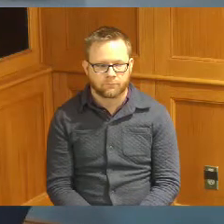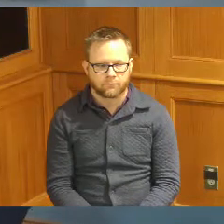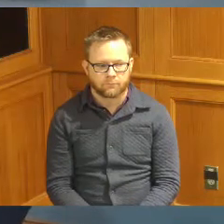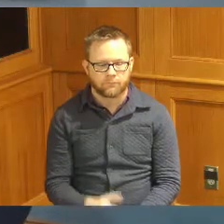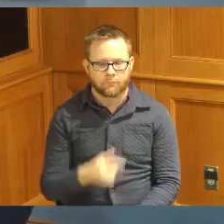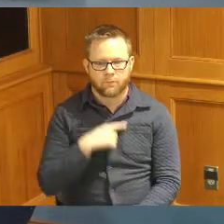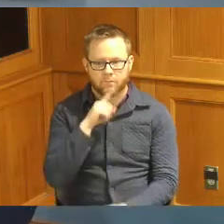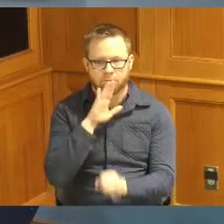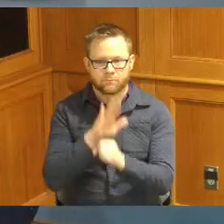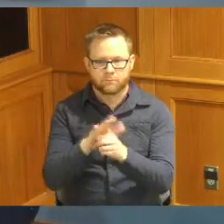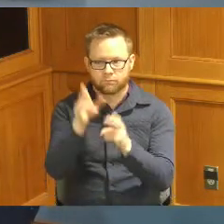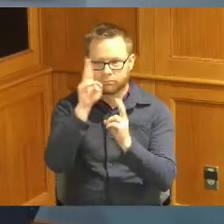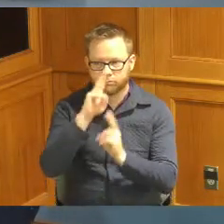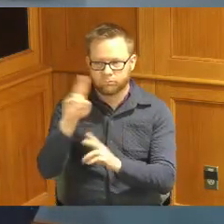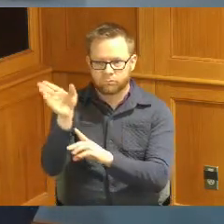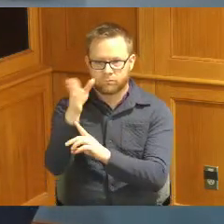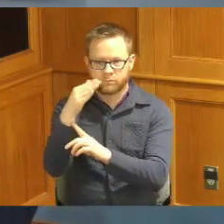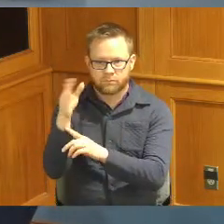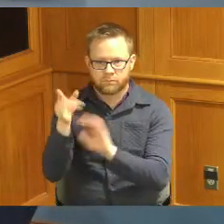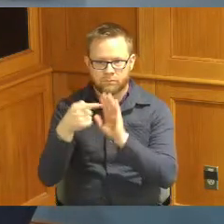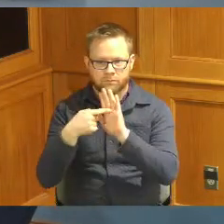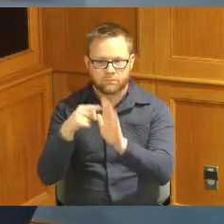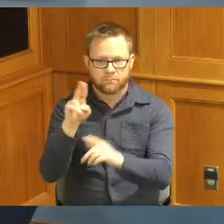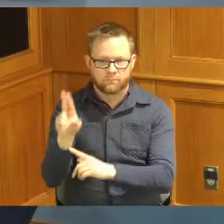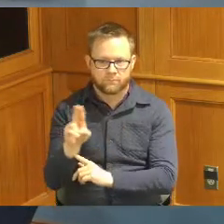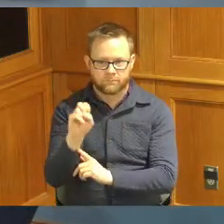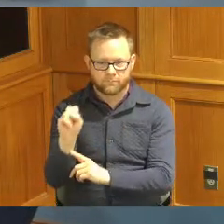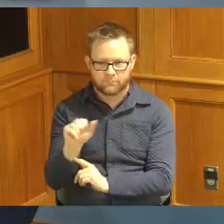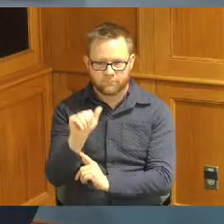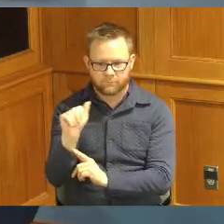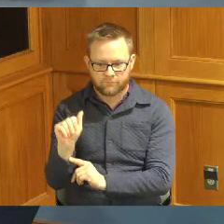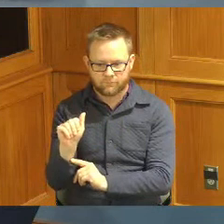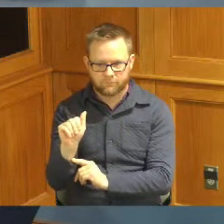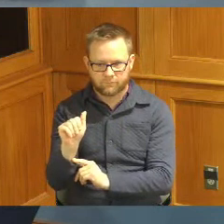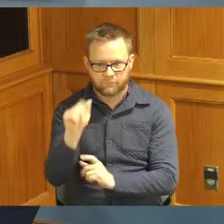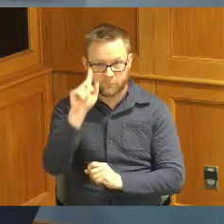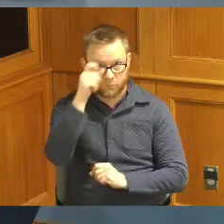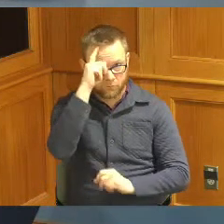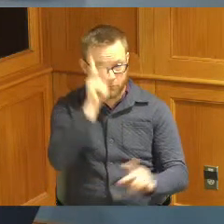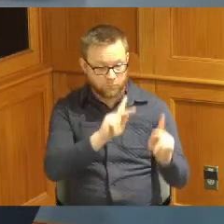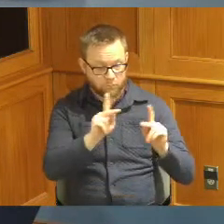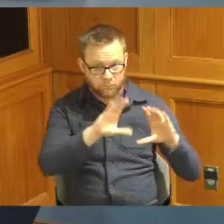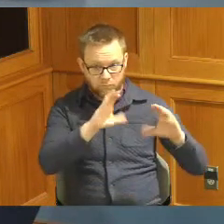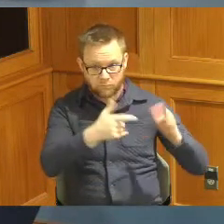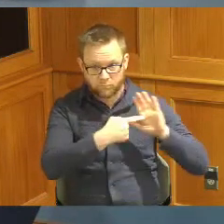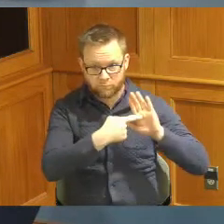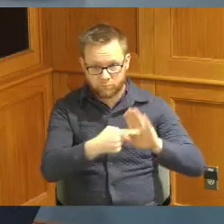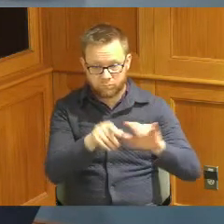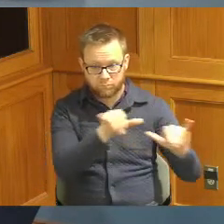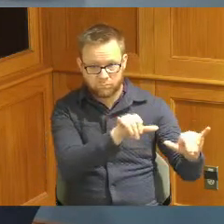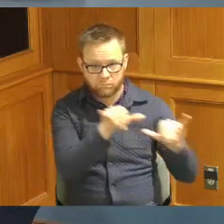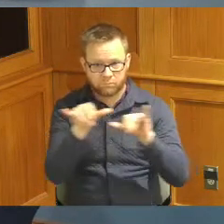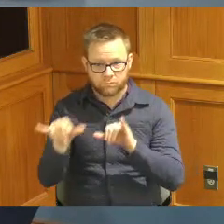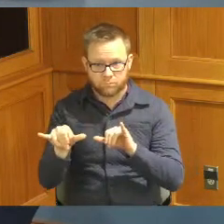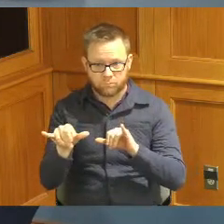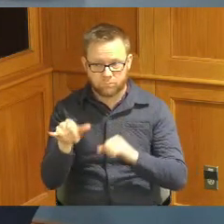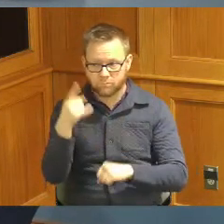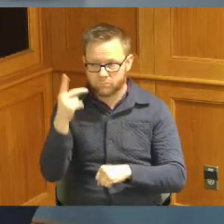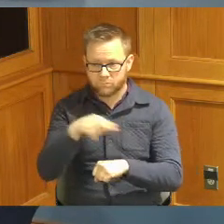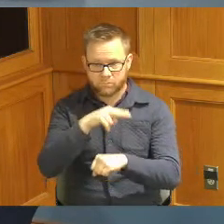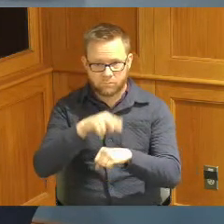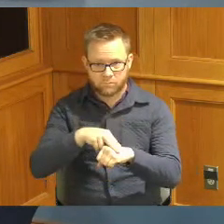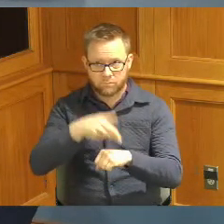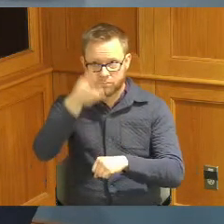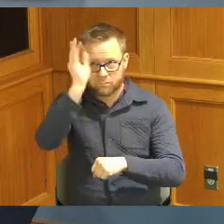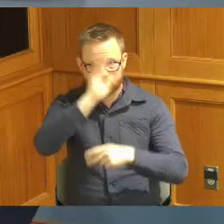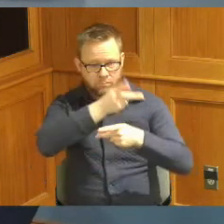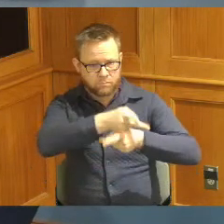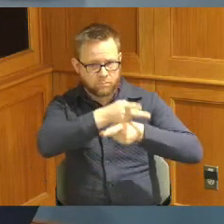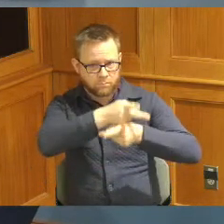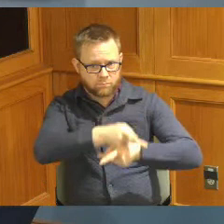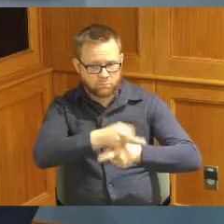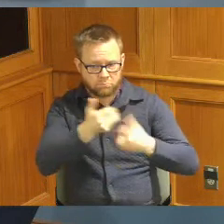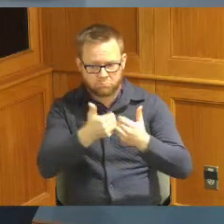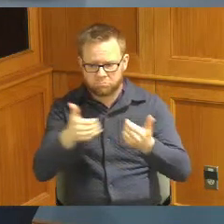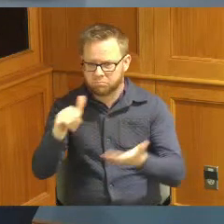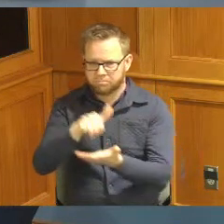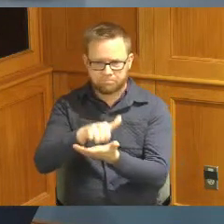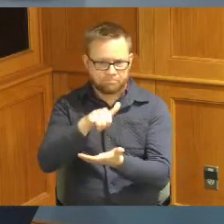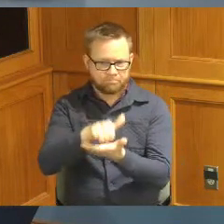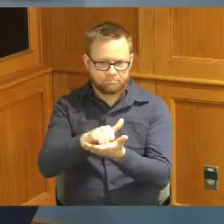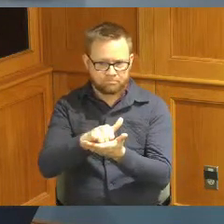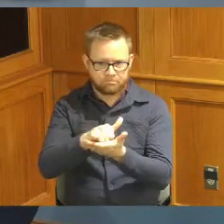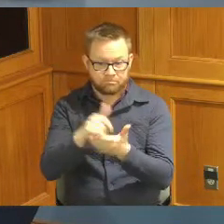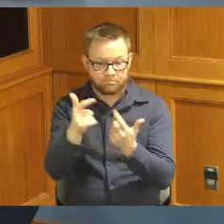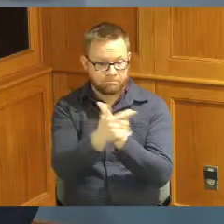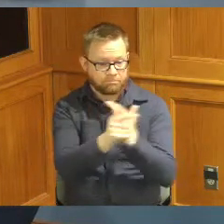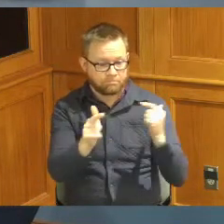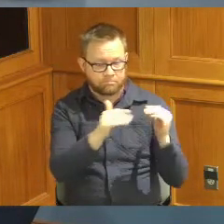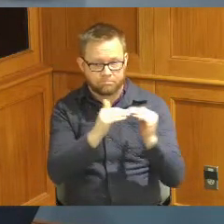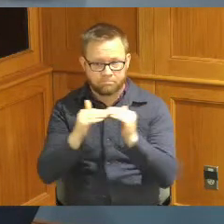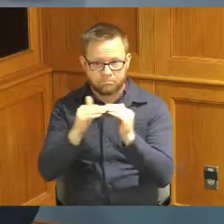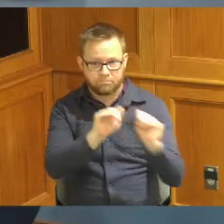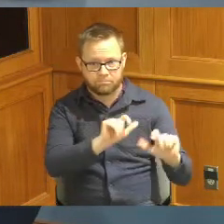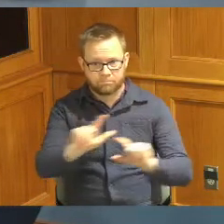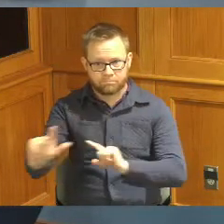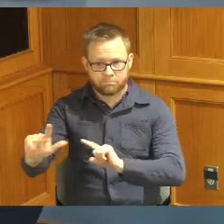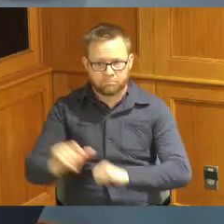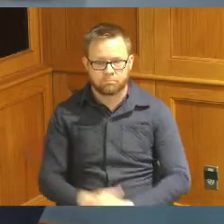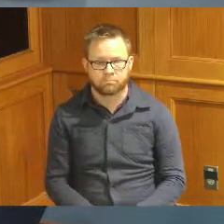for which it stands one nation under God indivisible with liberty and justice for all